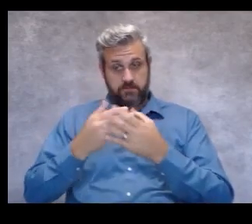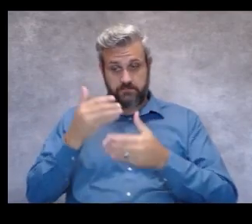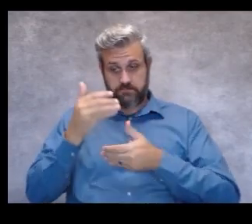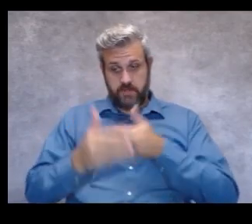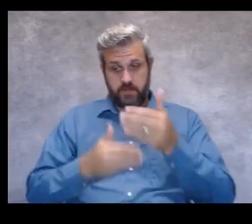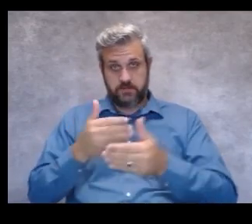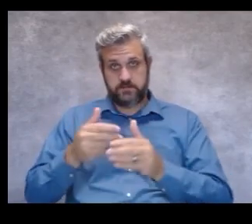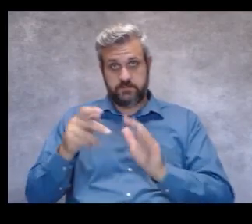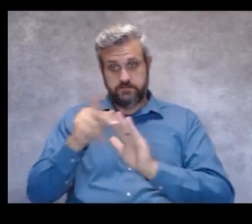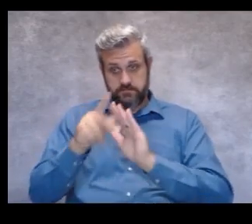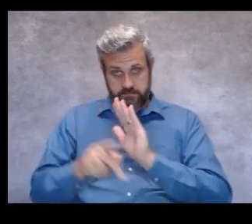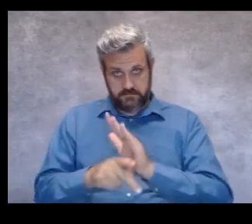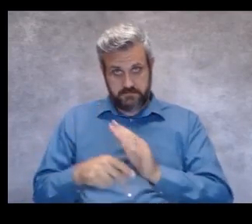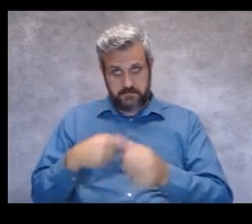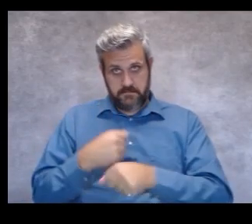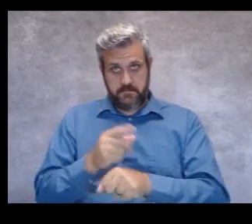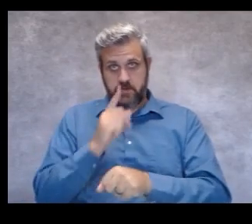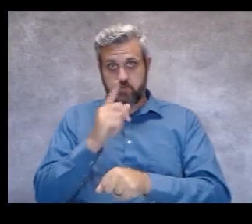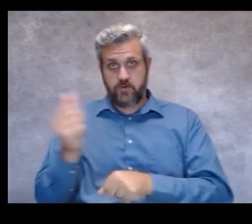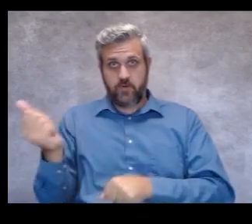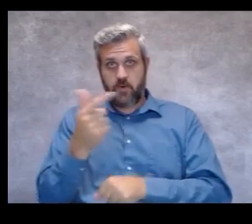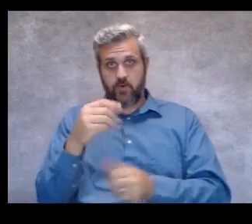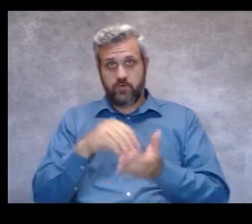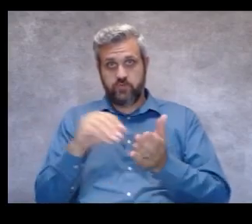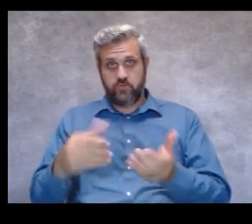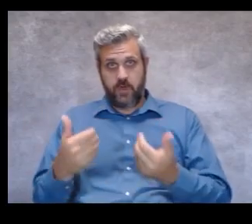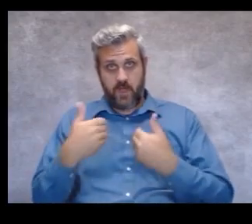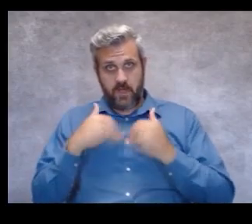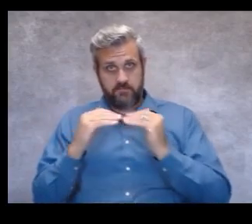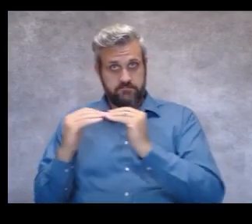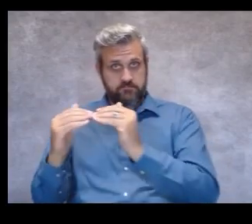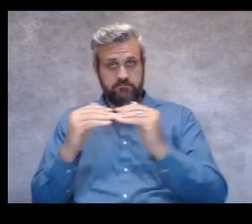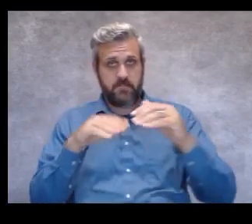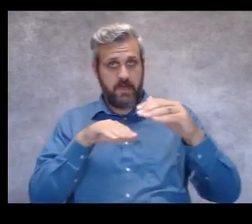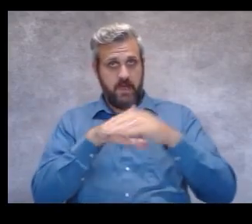and procedures ensure equal access for all students? It is important to